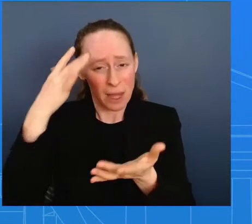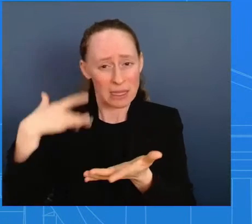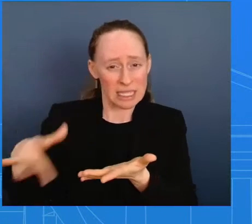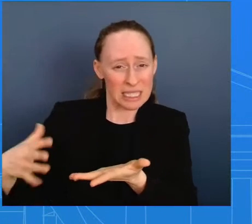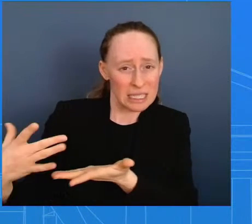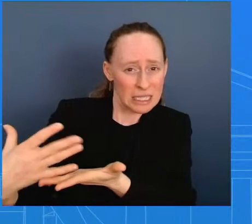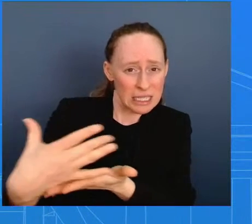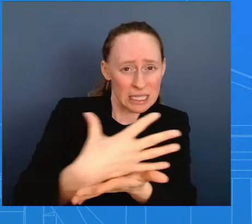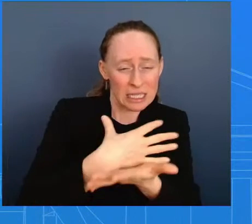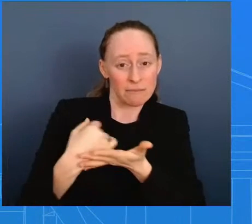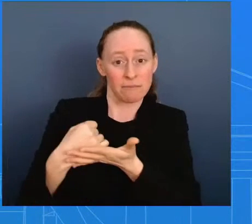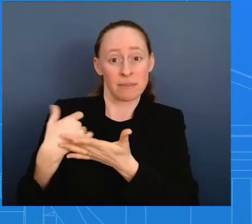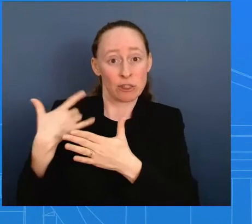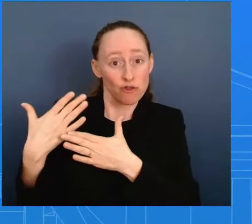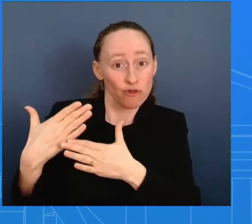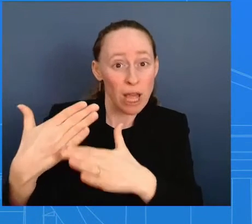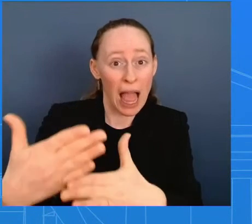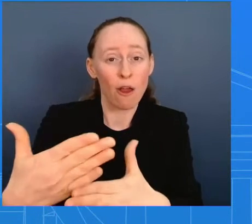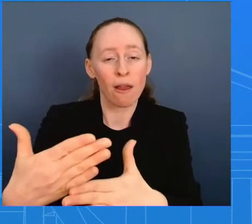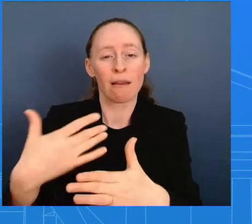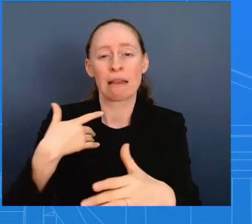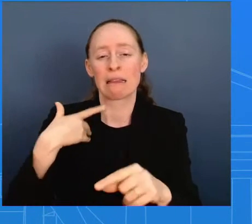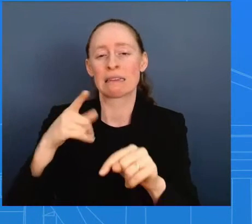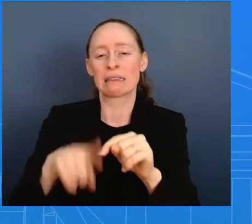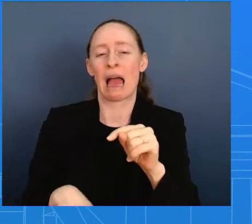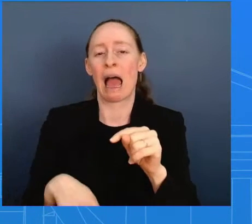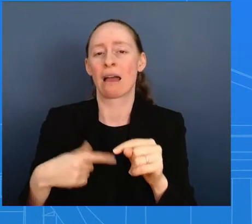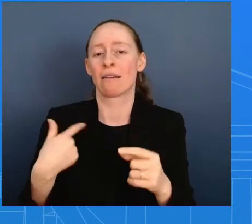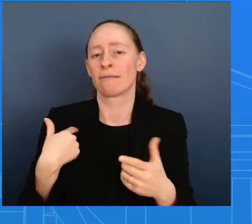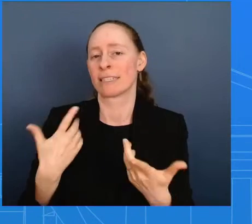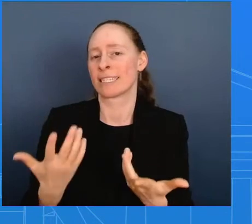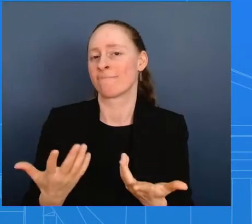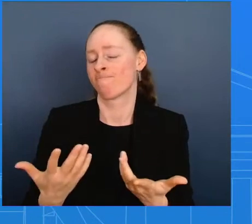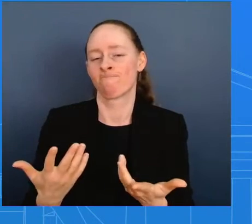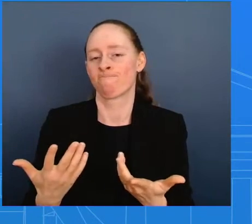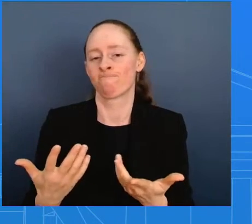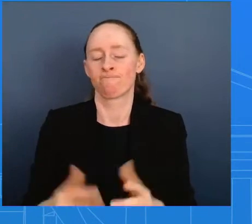"We know exactly how many are alive," nobody can do that for you. The Press: And how would you describe the relationship between --